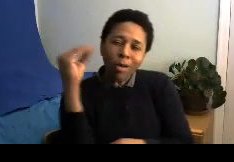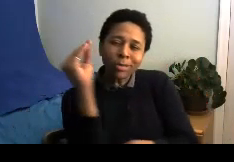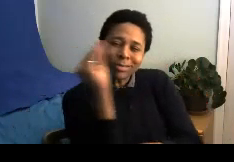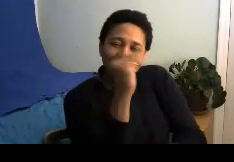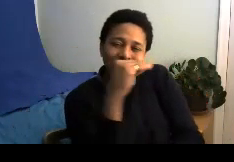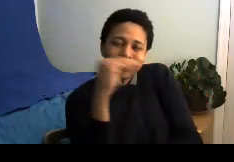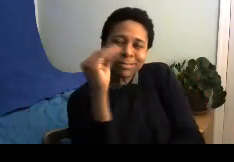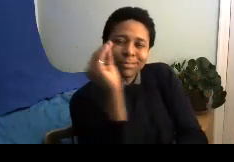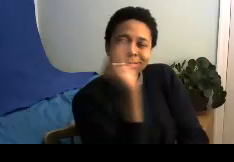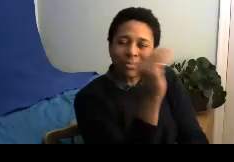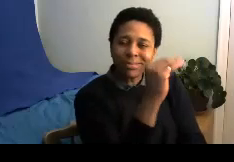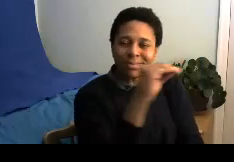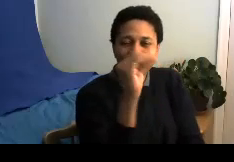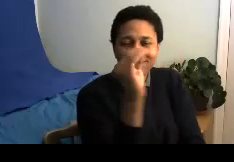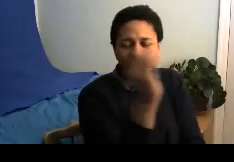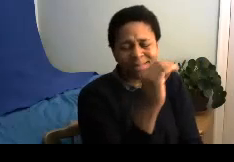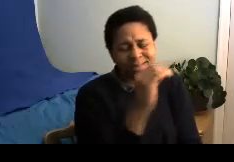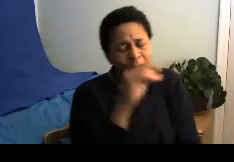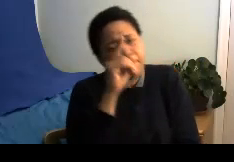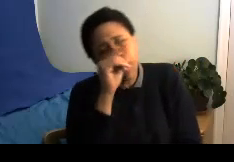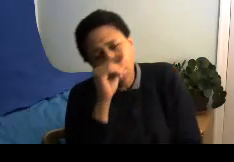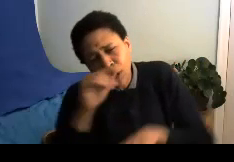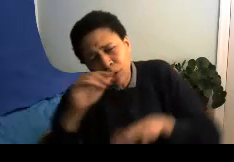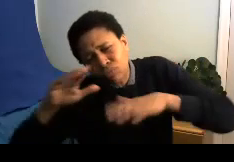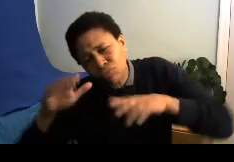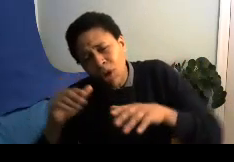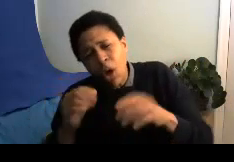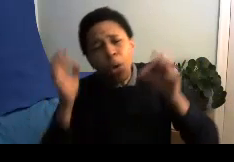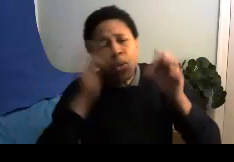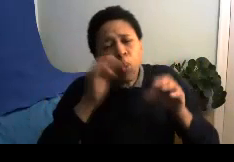sharing a brook of crystalline water, and, you know, that's